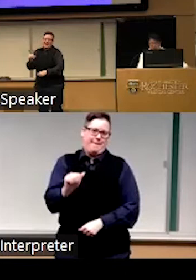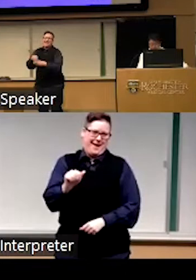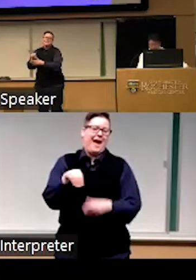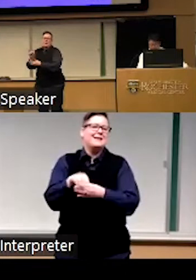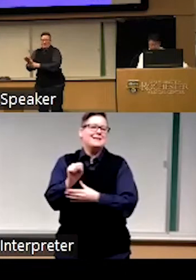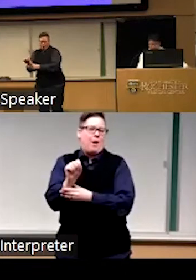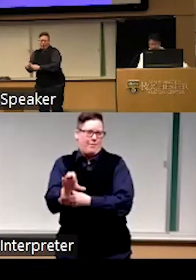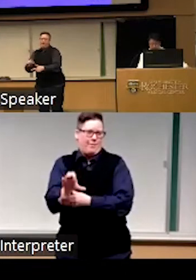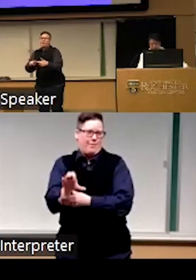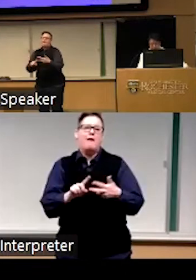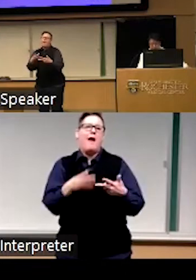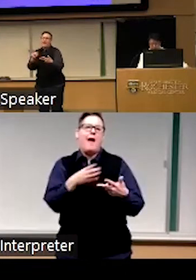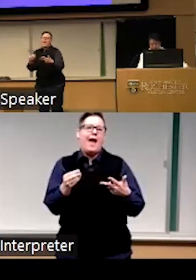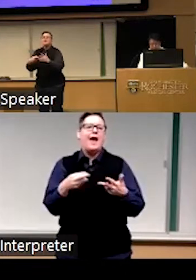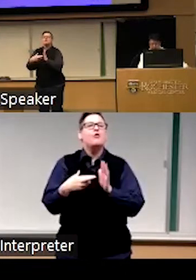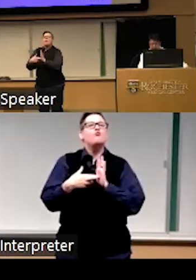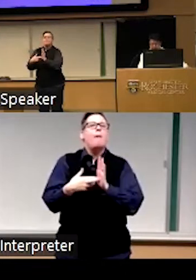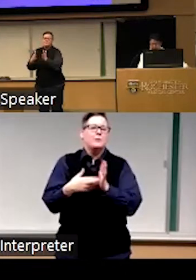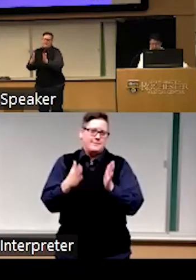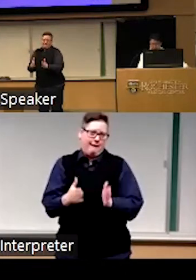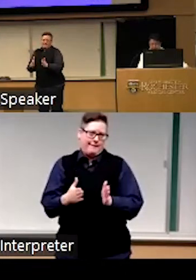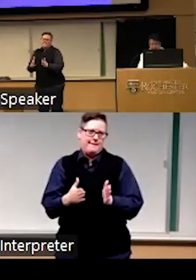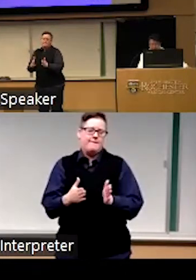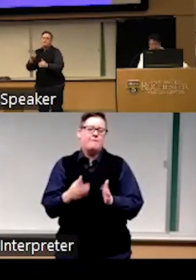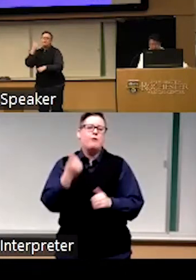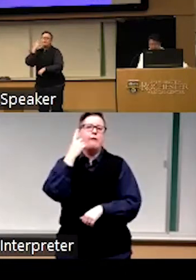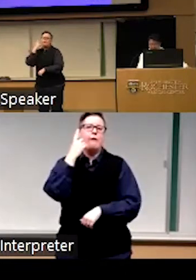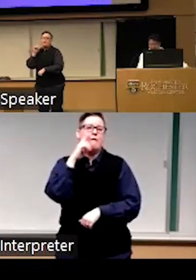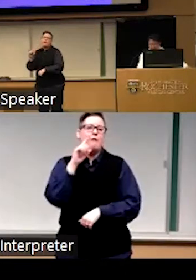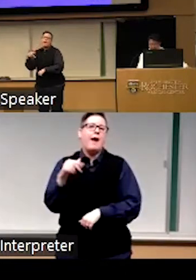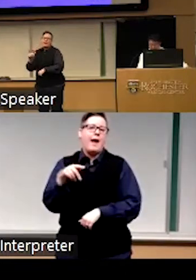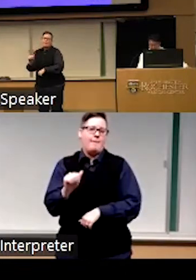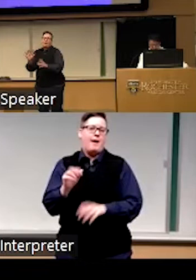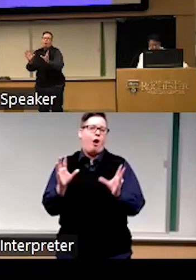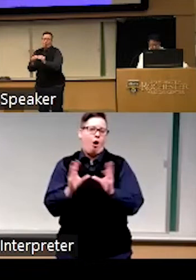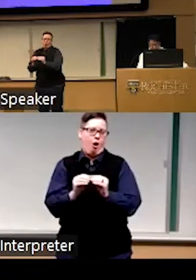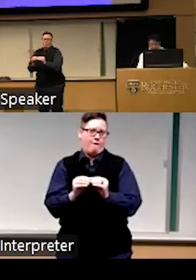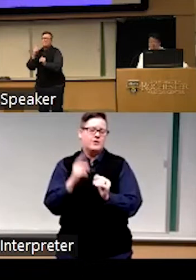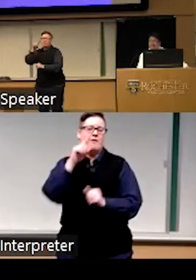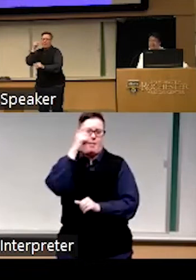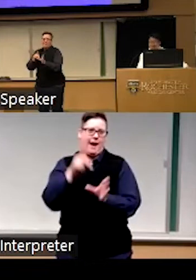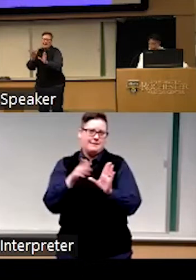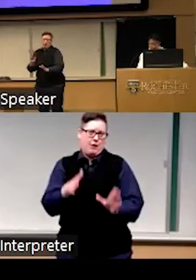also served as the representative and for the APA caucus of black psychiatrist for 13 years